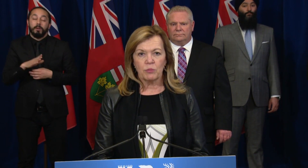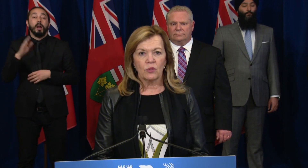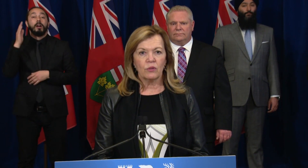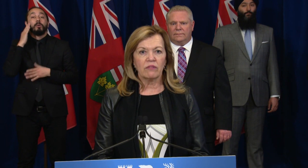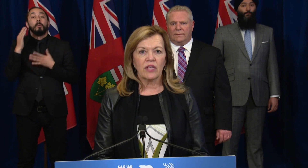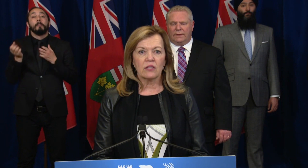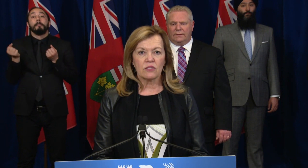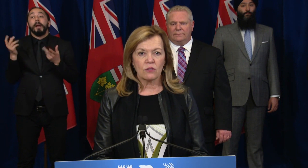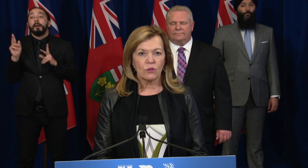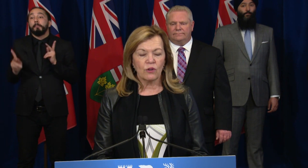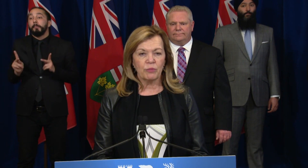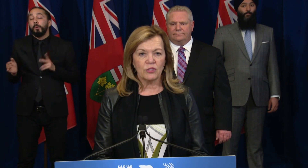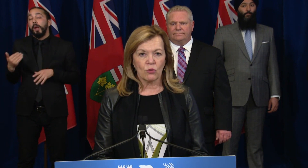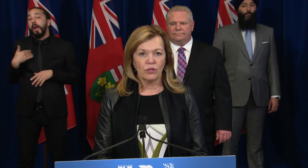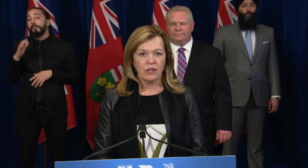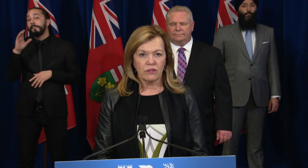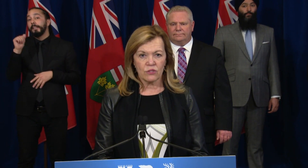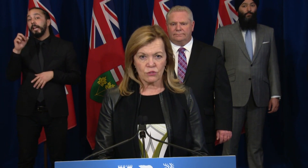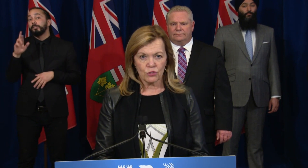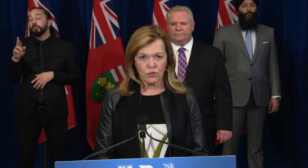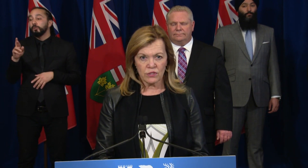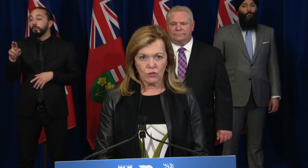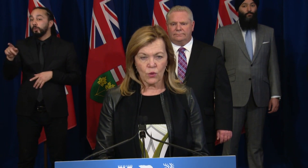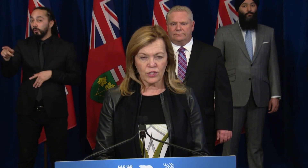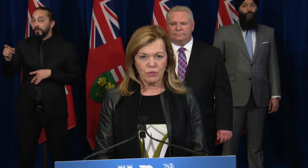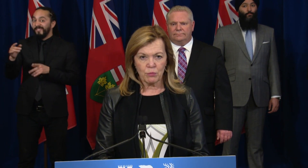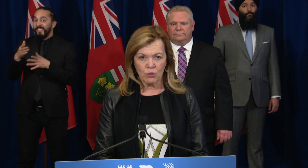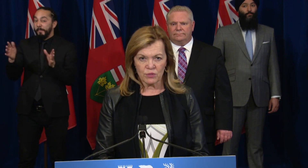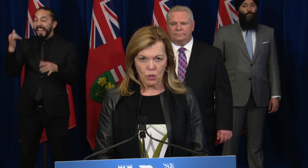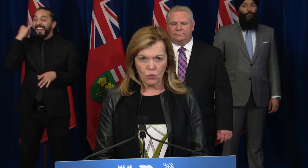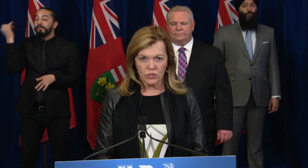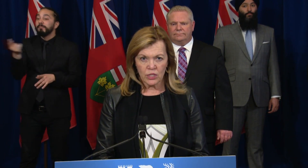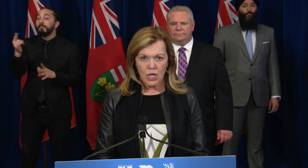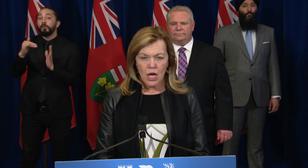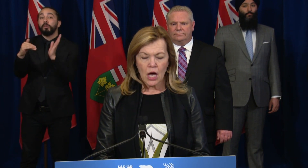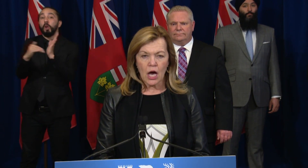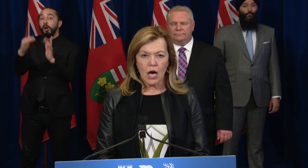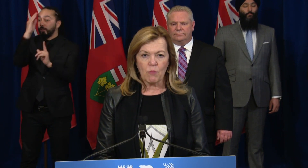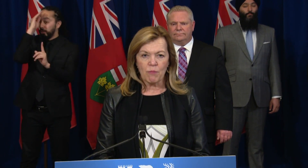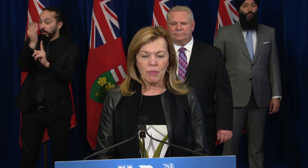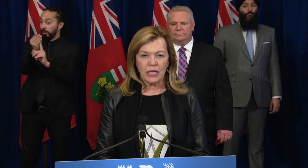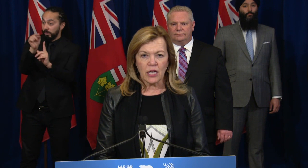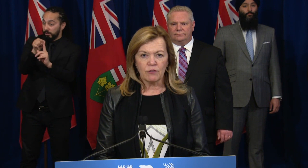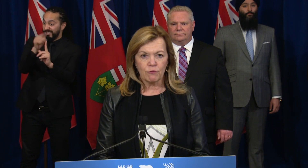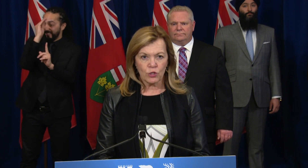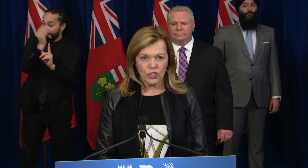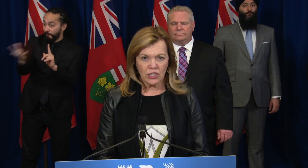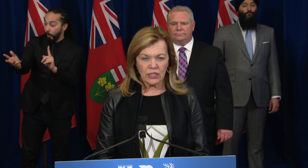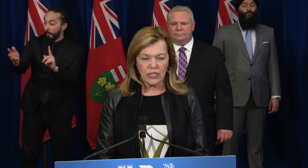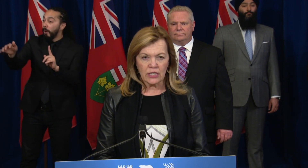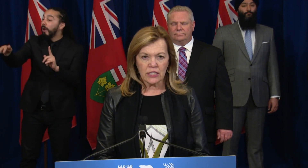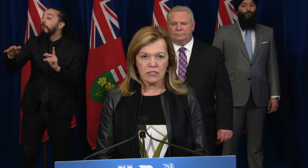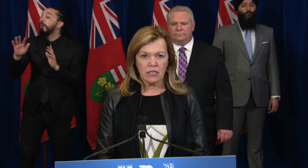people ho have cancer who have been told their surgeries will be postponed. But unfortunately, this is